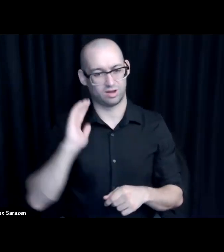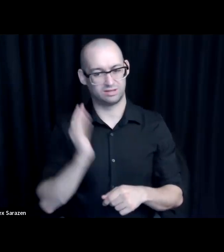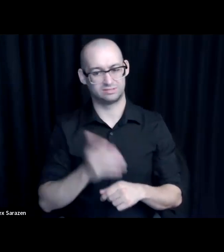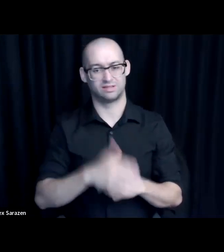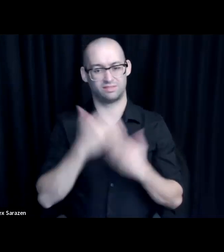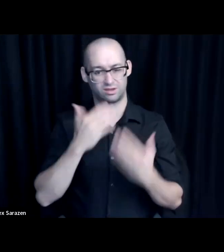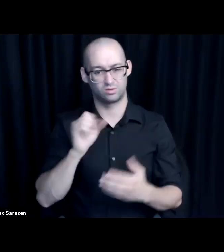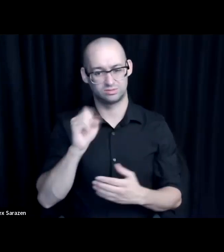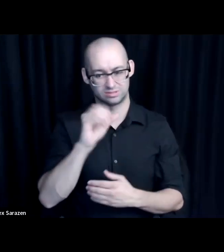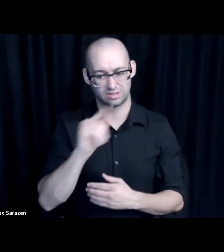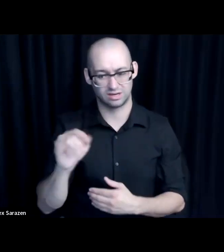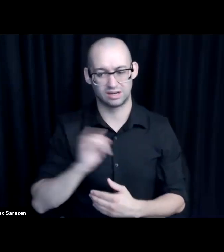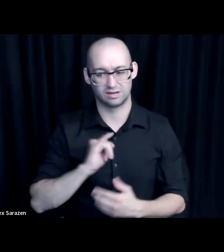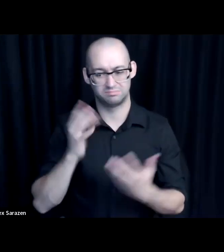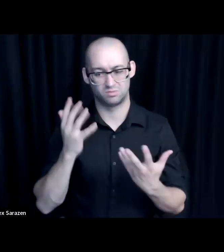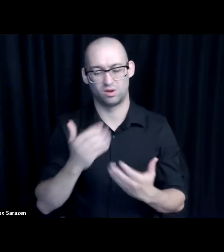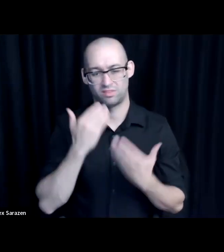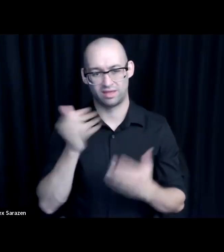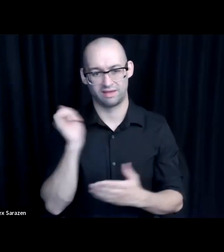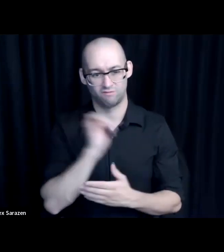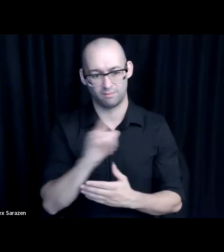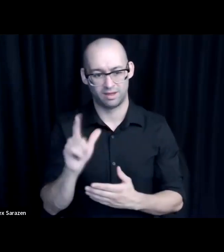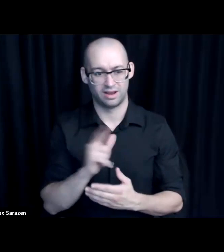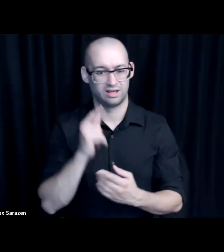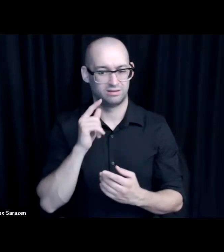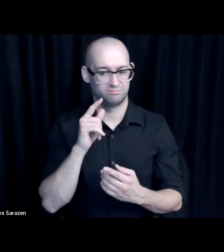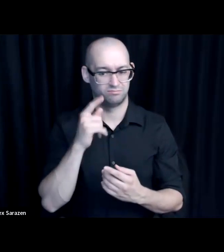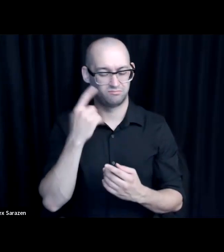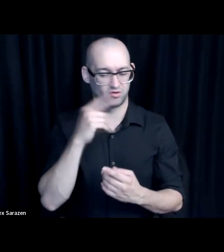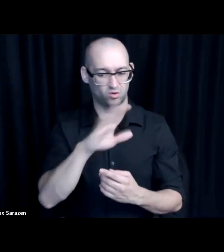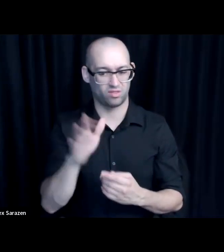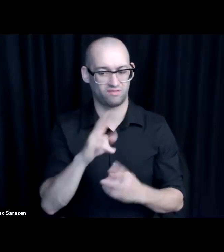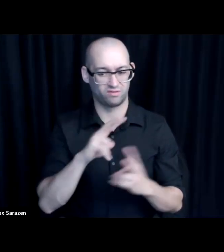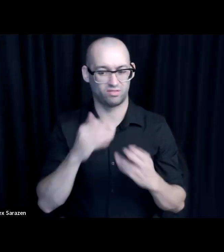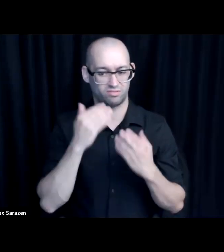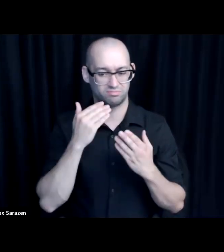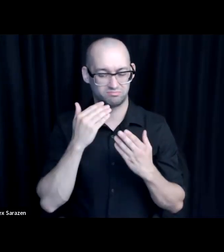everyone for their very thoughtful questions. And we're taking notes, and we'll follow up